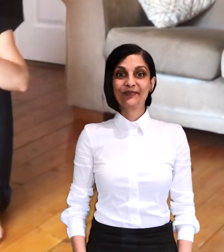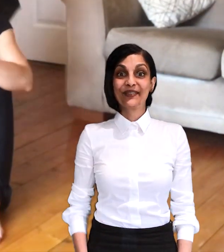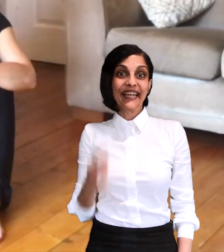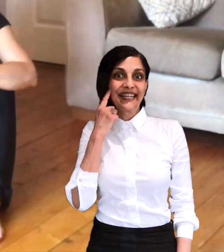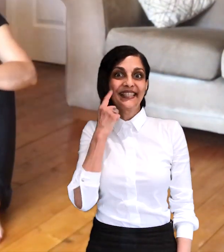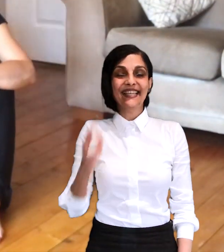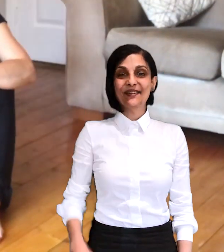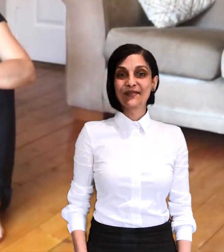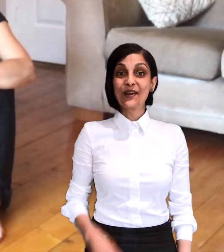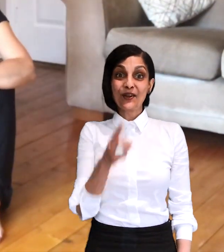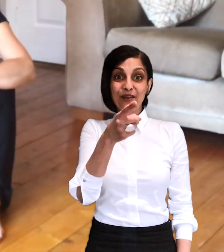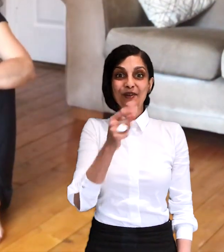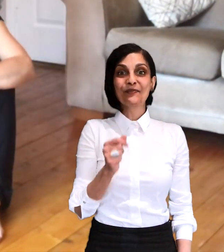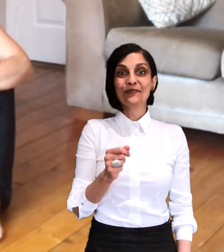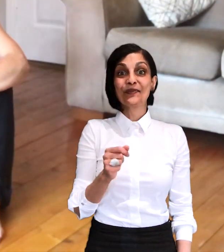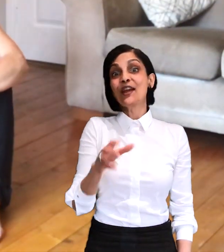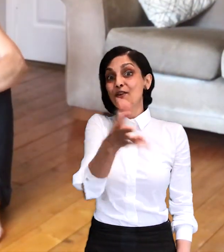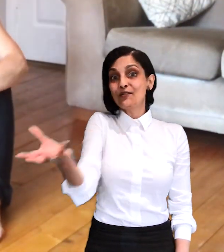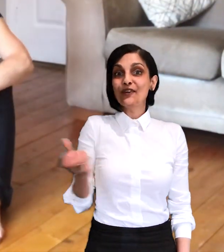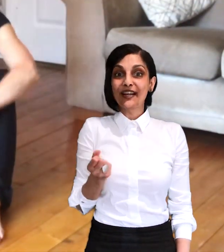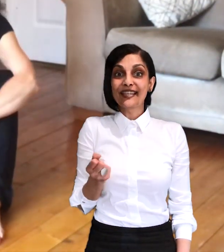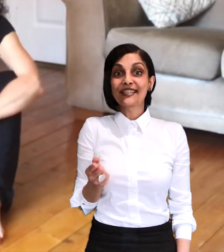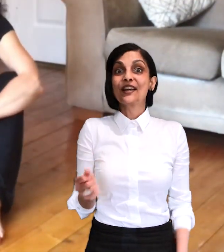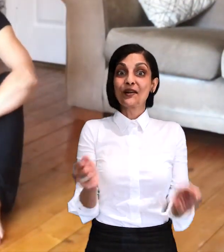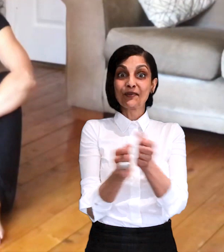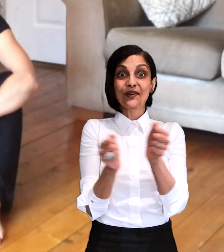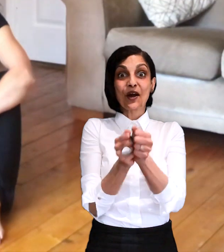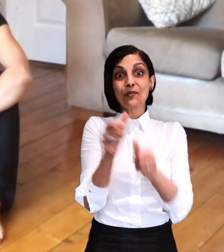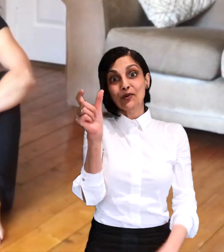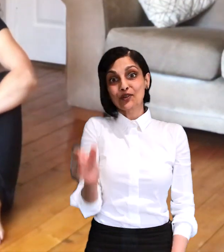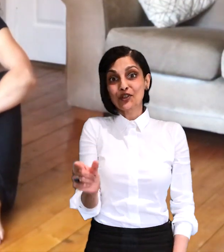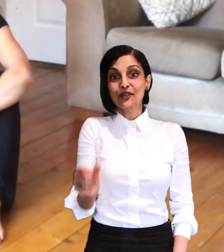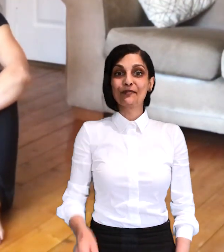It's really, really easy All you need to do is find